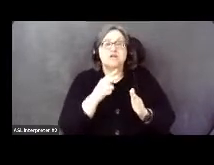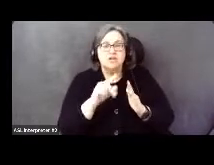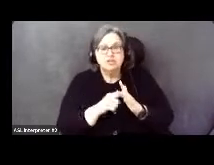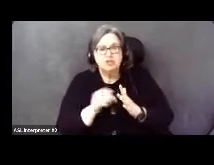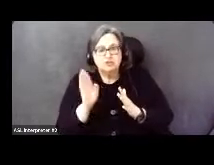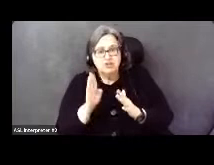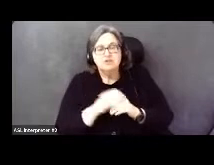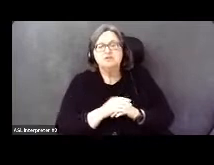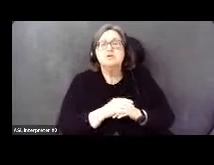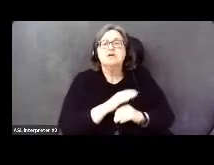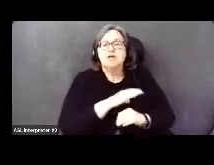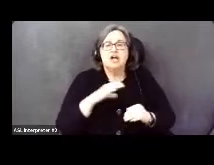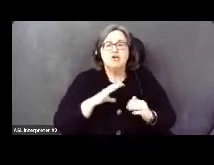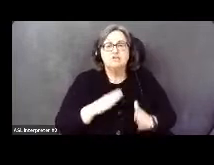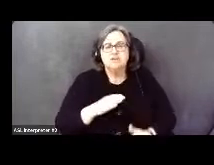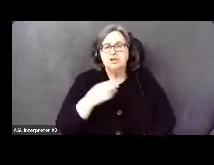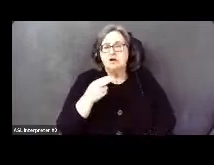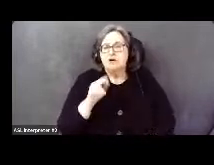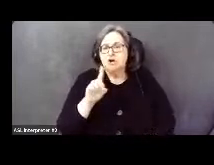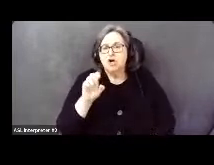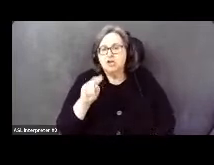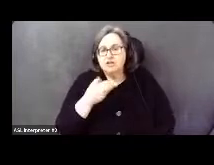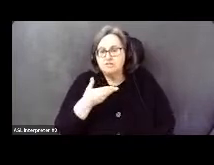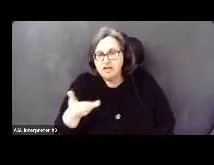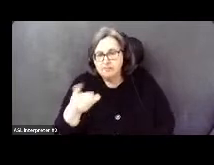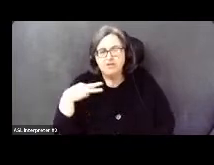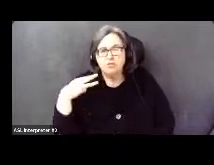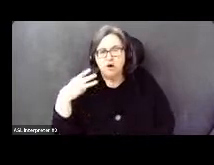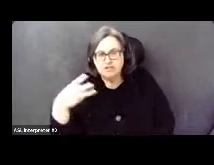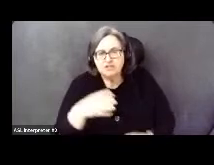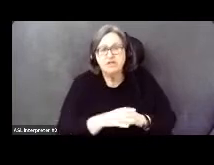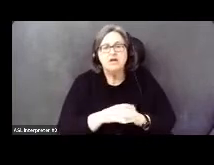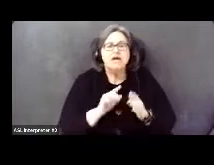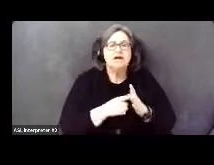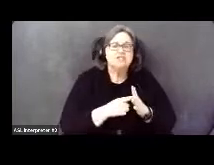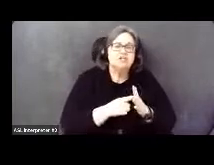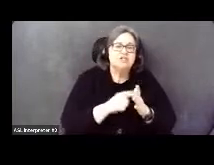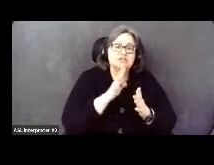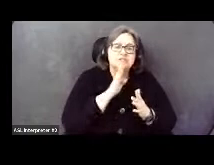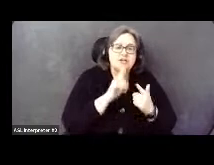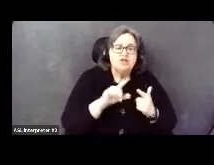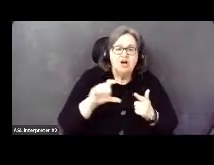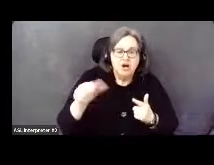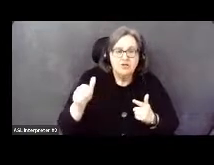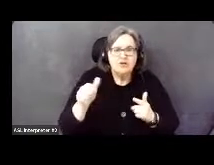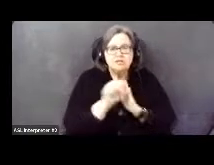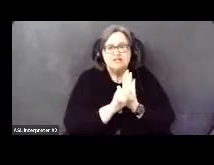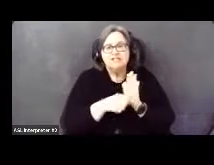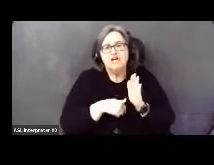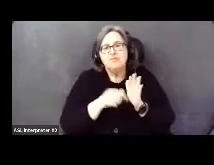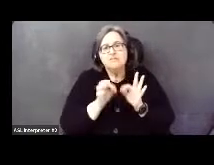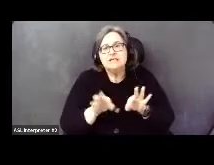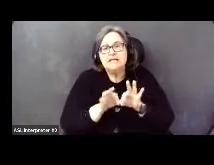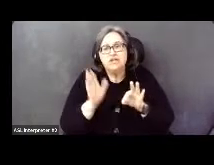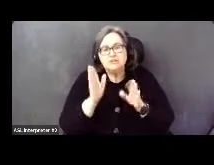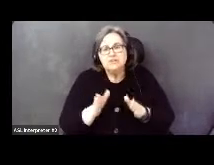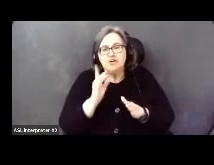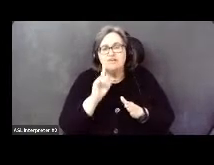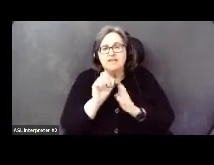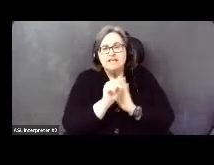Herd invited me to Washington. I've been the keynote speaker in Tennessee. They had me